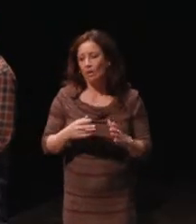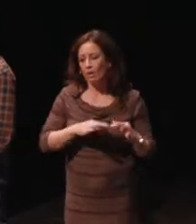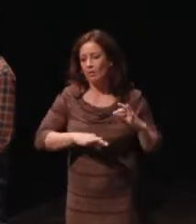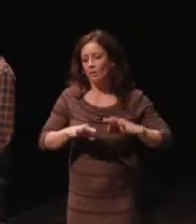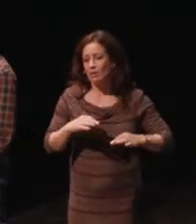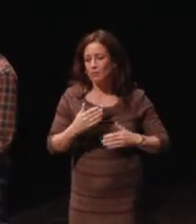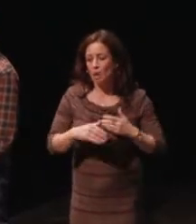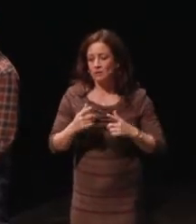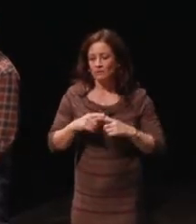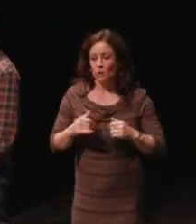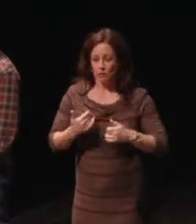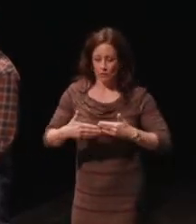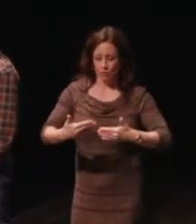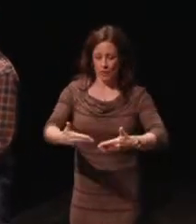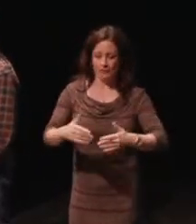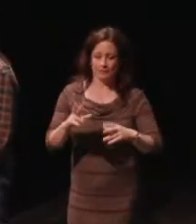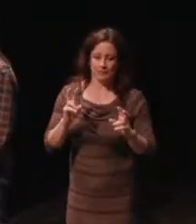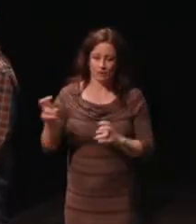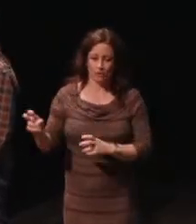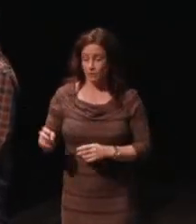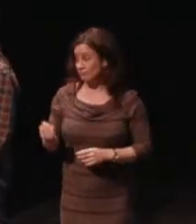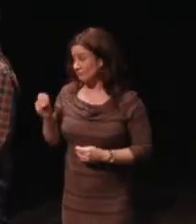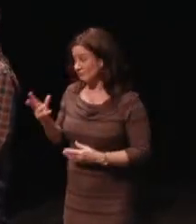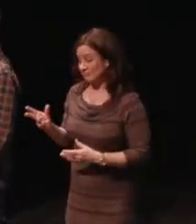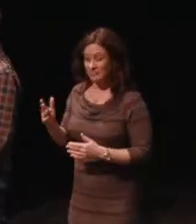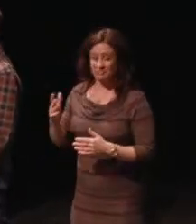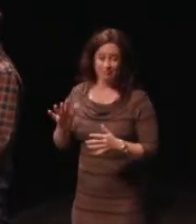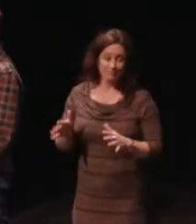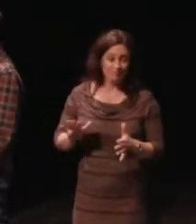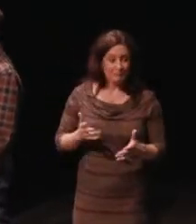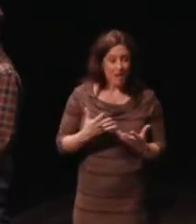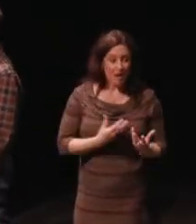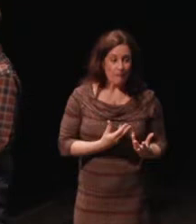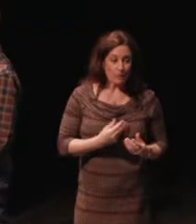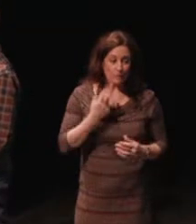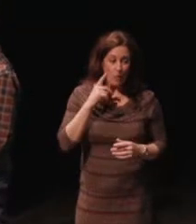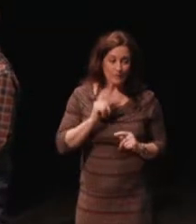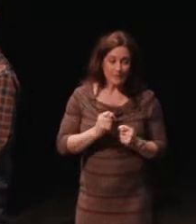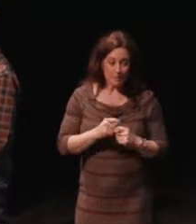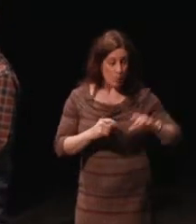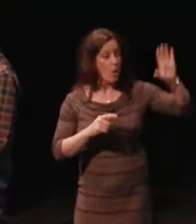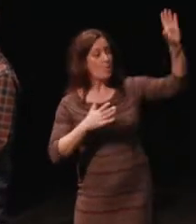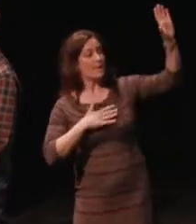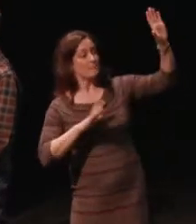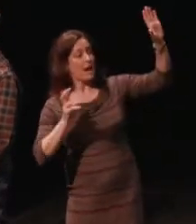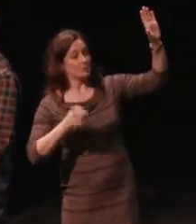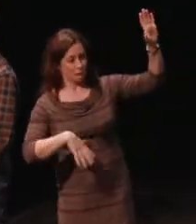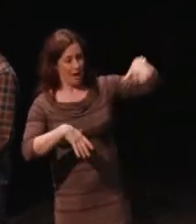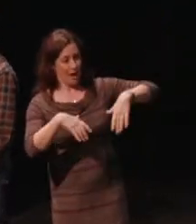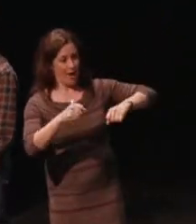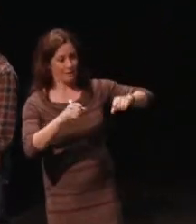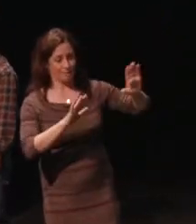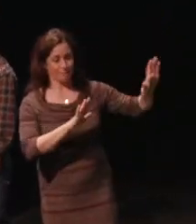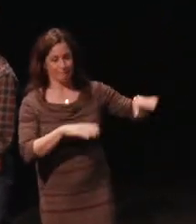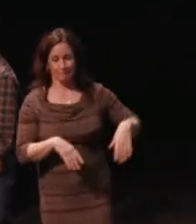And it's actually comforting for the team to be like, "Oh, that's my issue." Exactly. Good, I got it. All right.